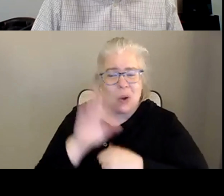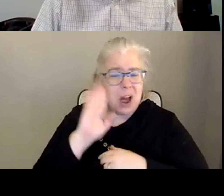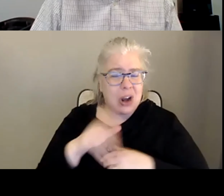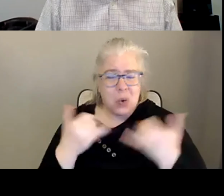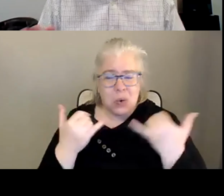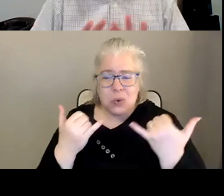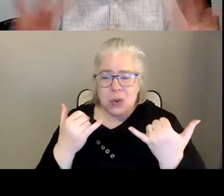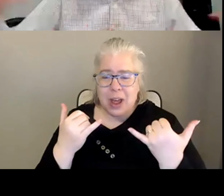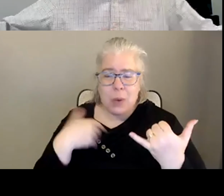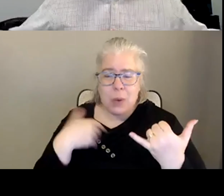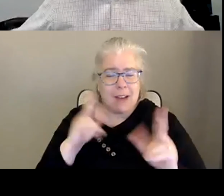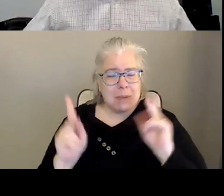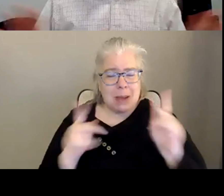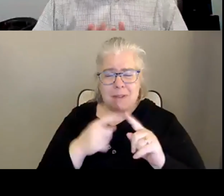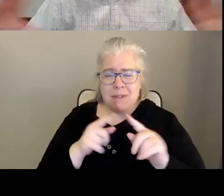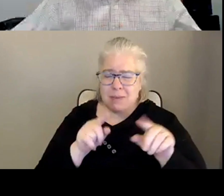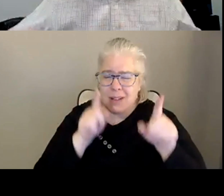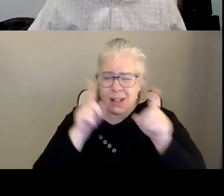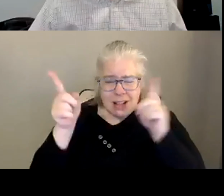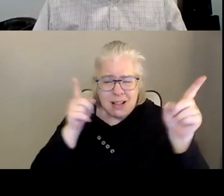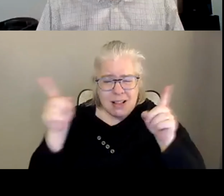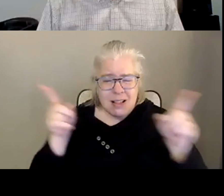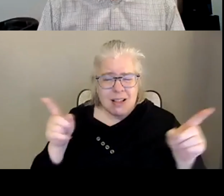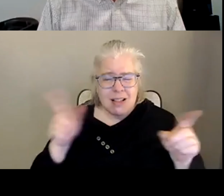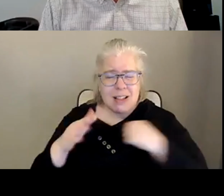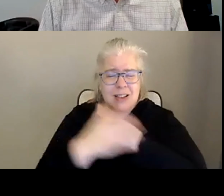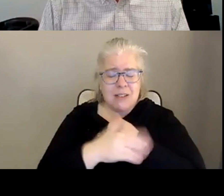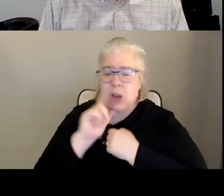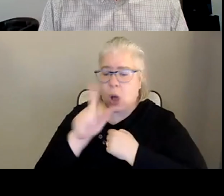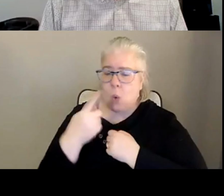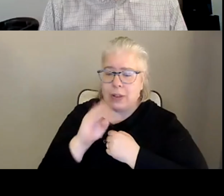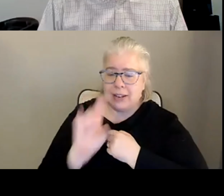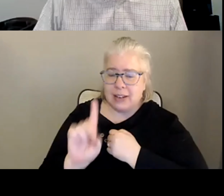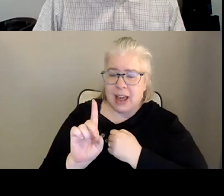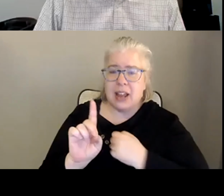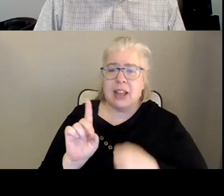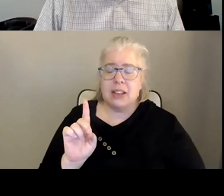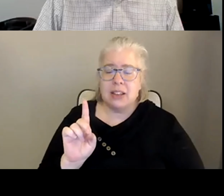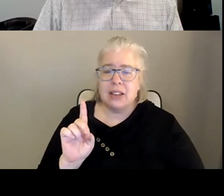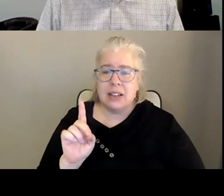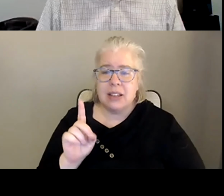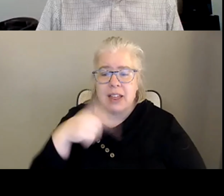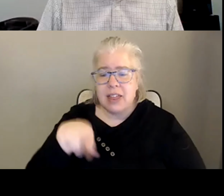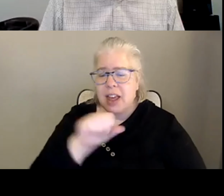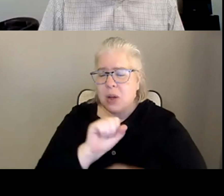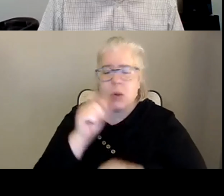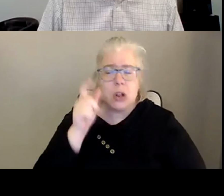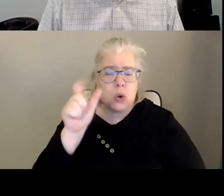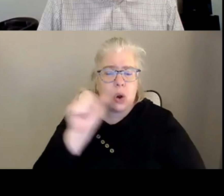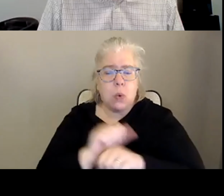we have people from all across. It's not just central Indiana. They work with a lot of local non-profit organizations